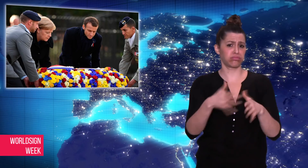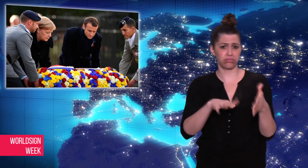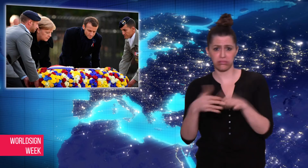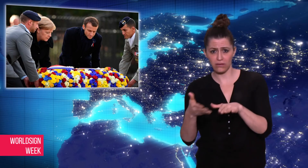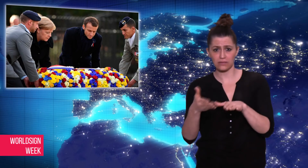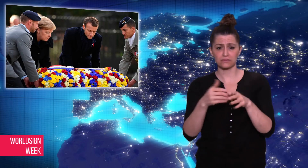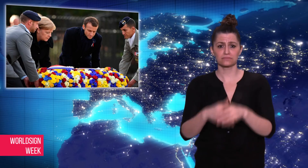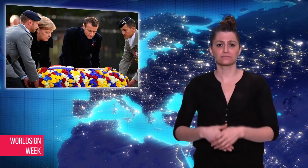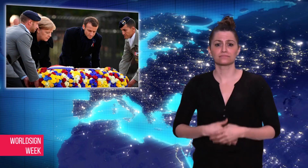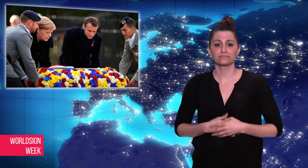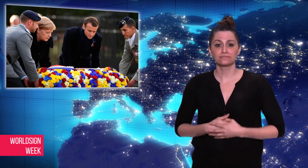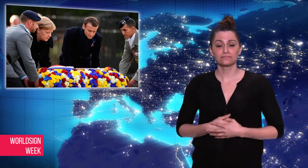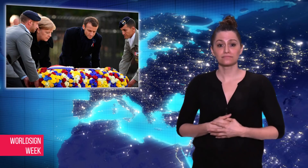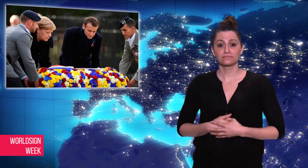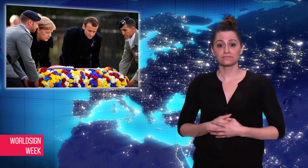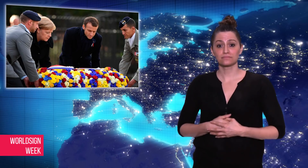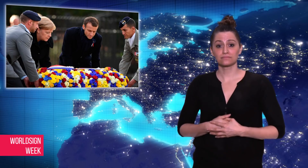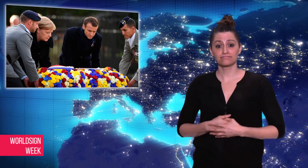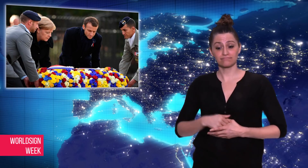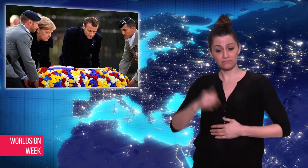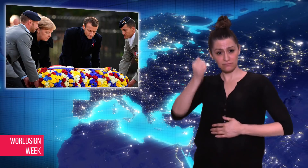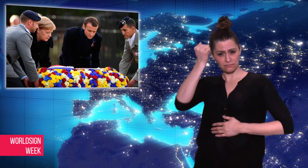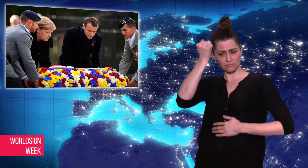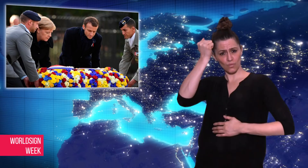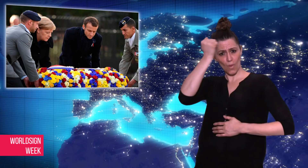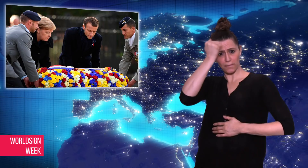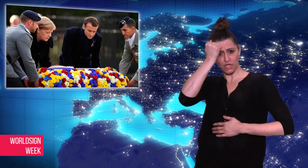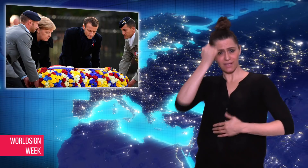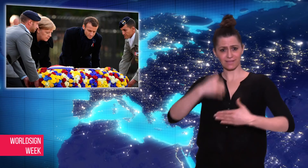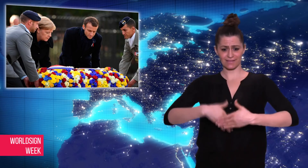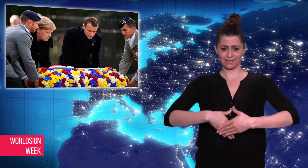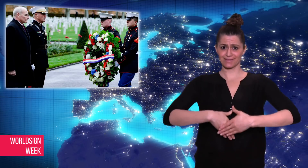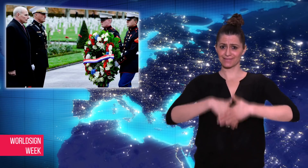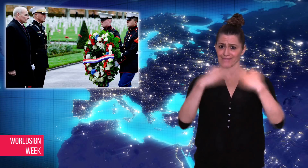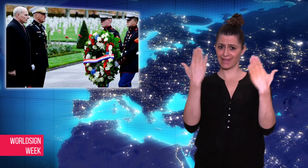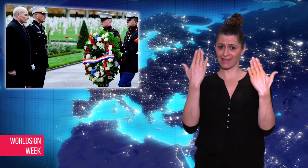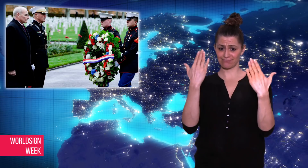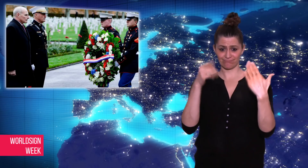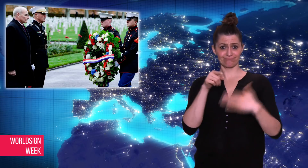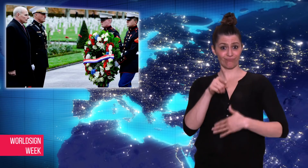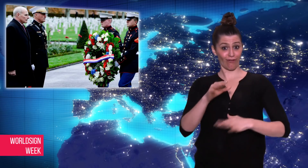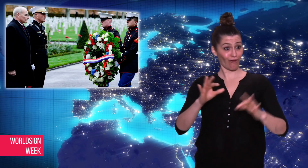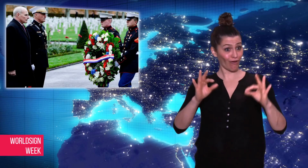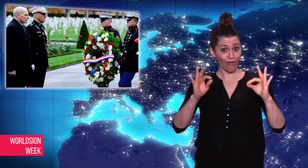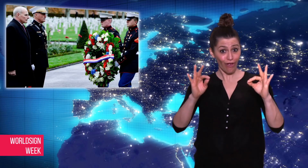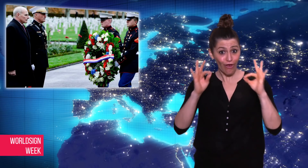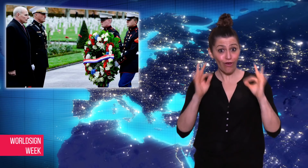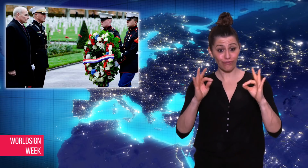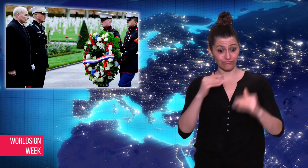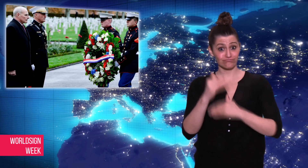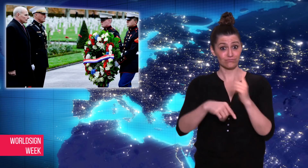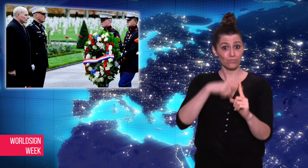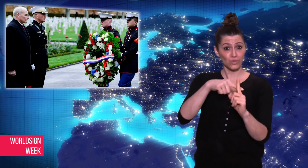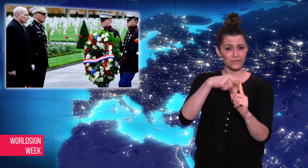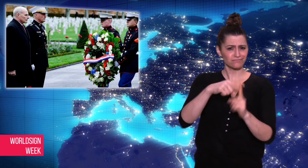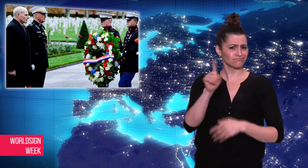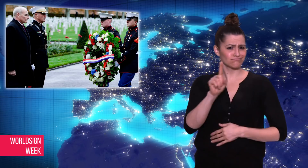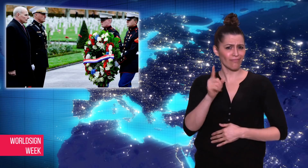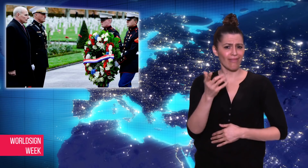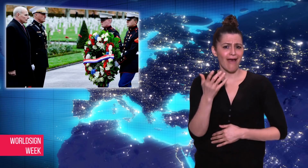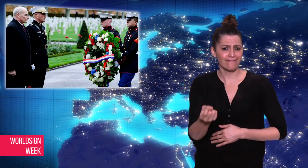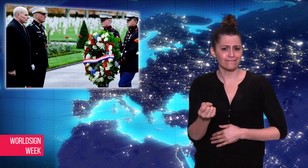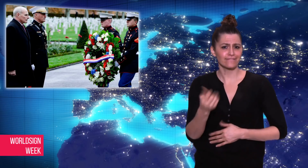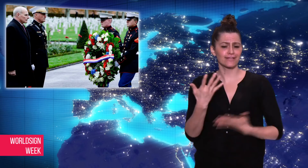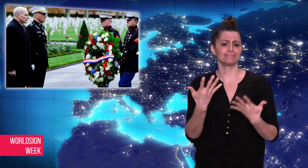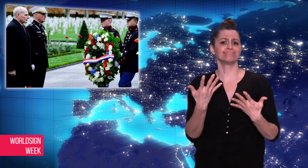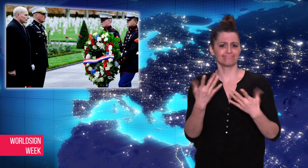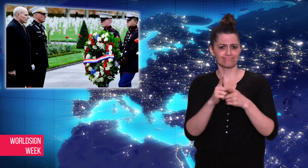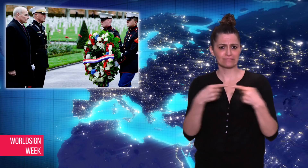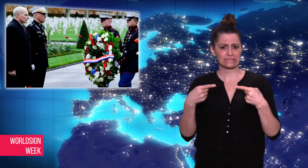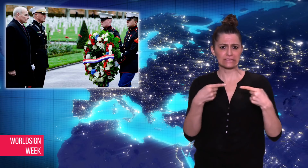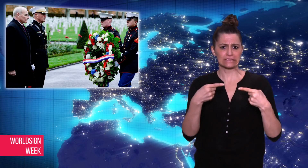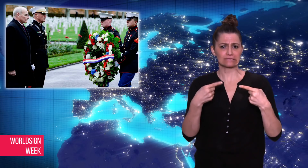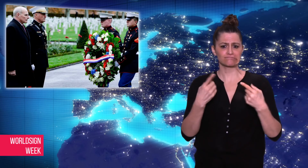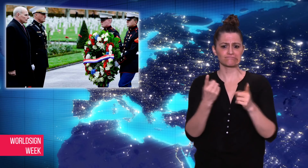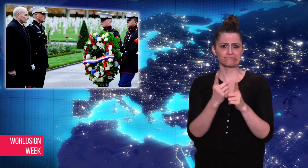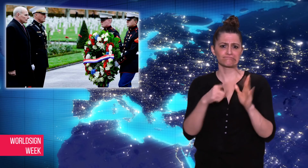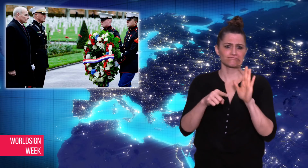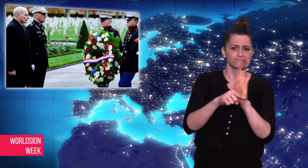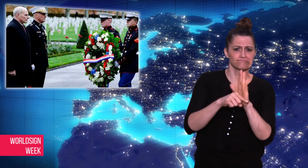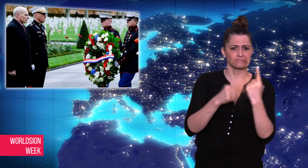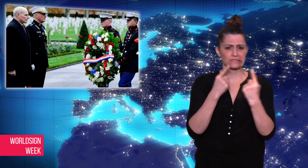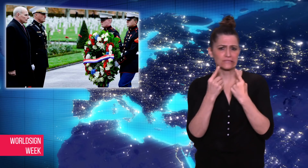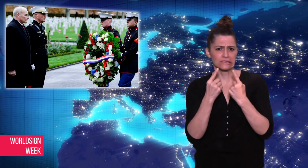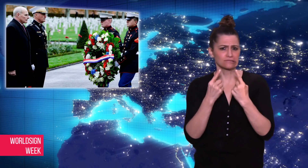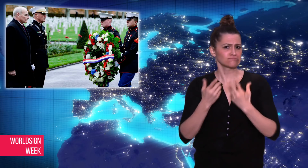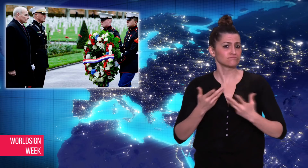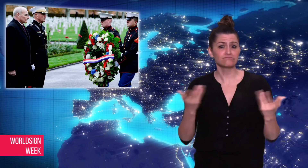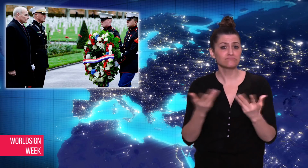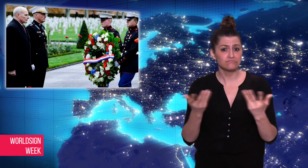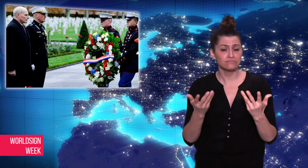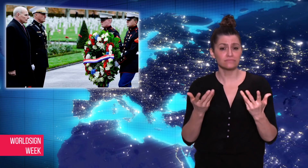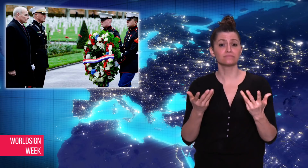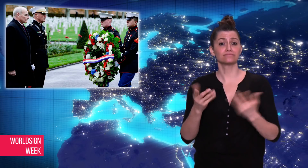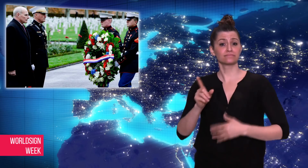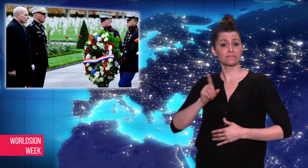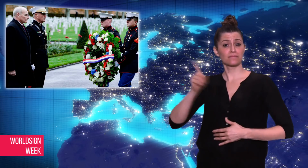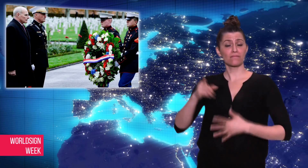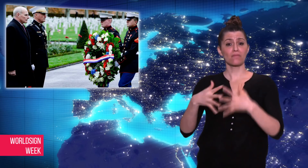Remembrance Day was not without its controversy.